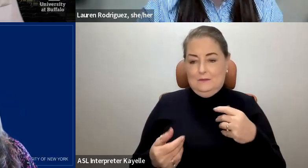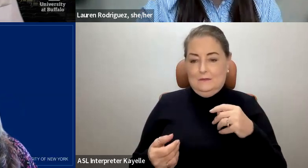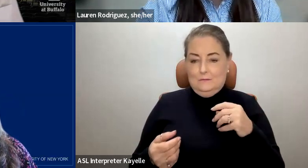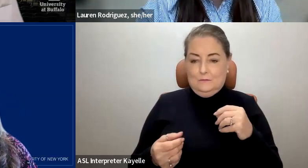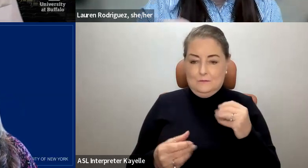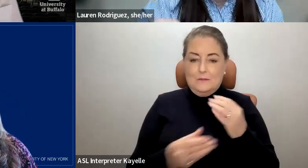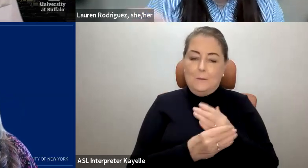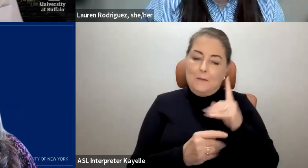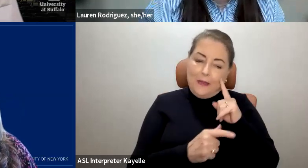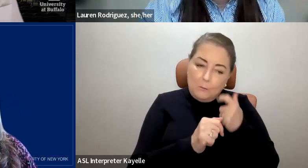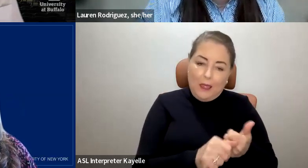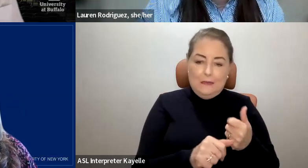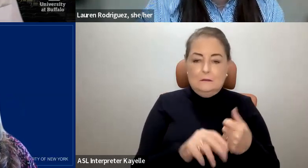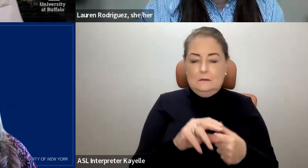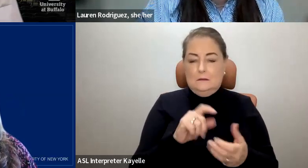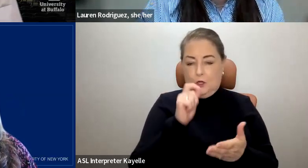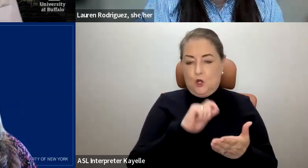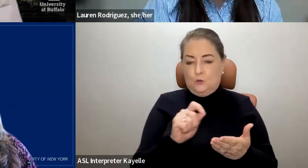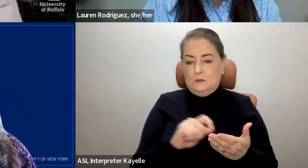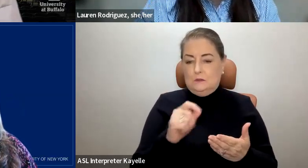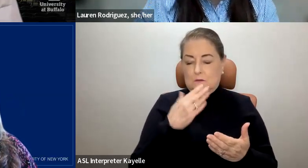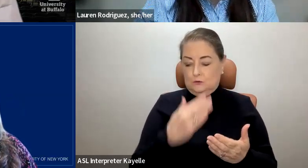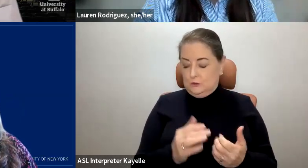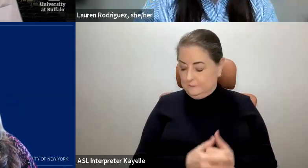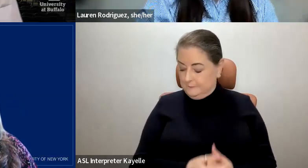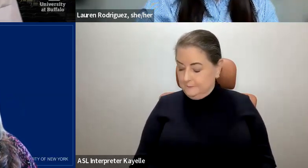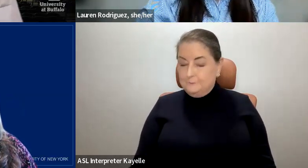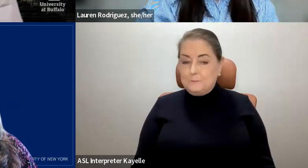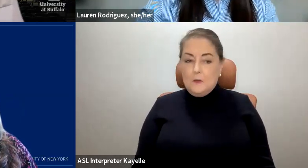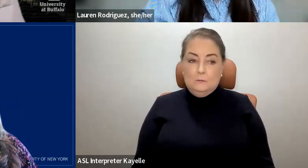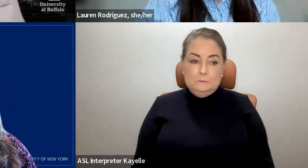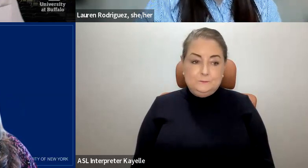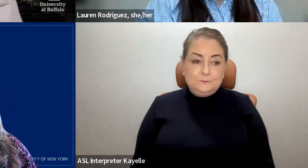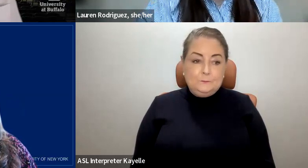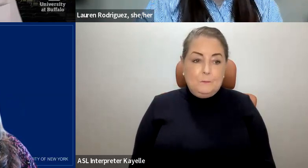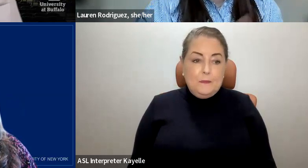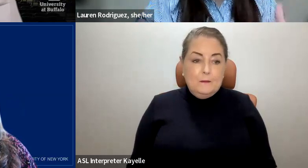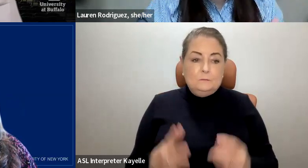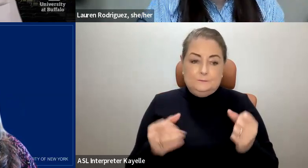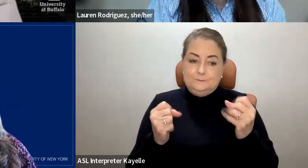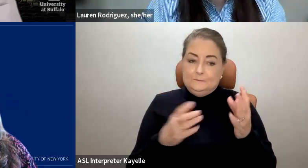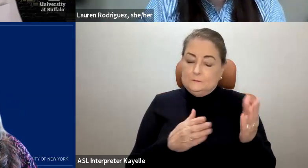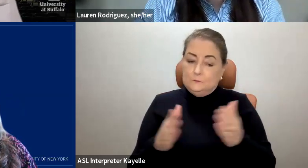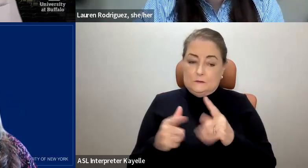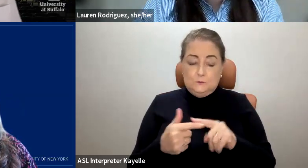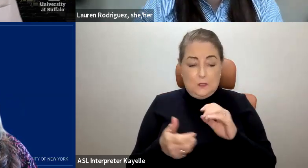compliance and notetaking related to accessibility. So there are many ways to collaborate with our offices, we